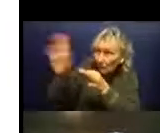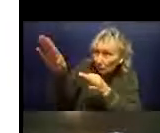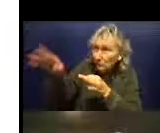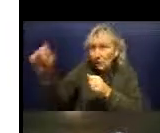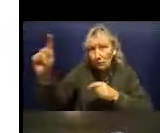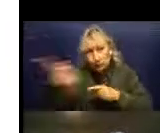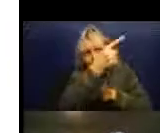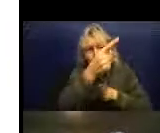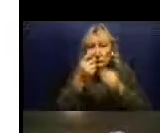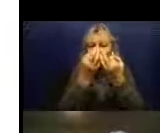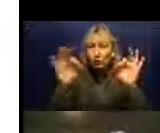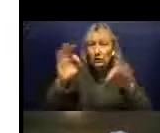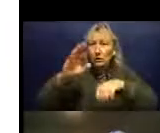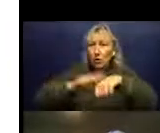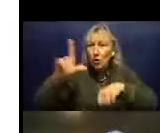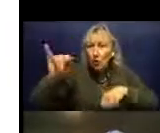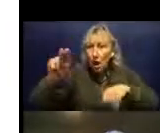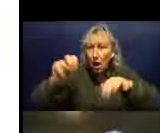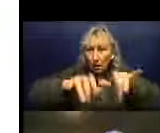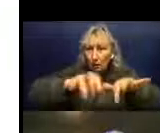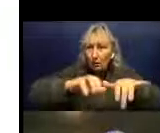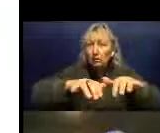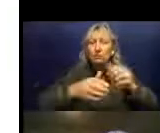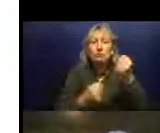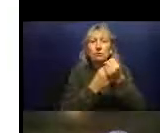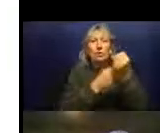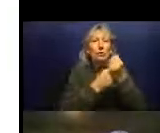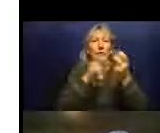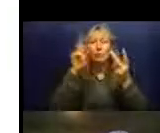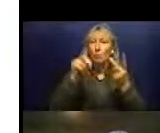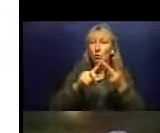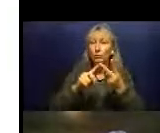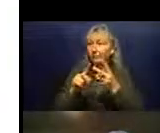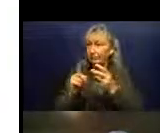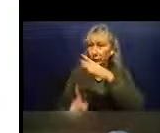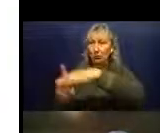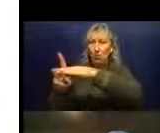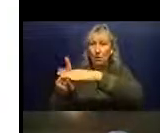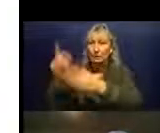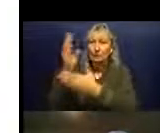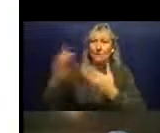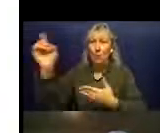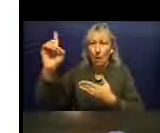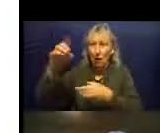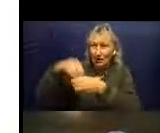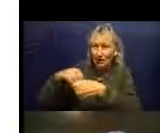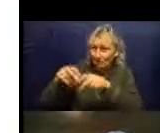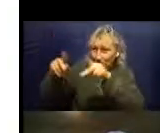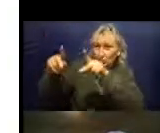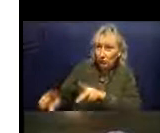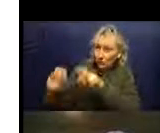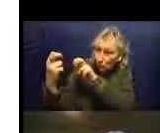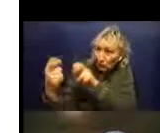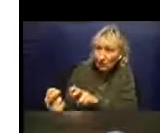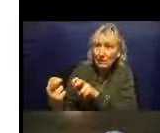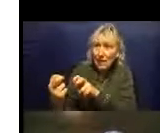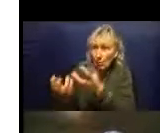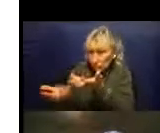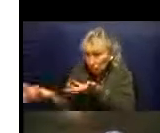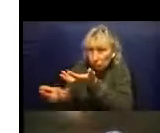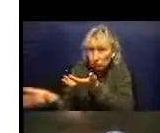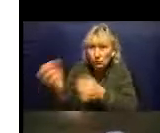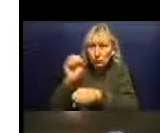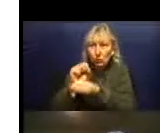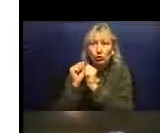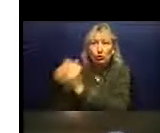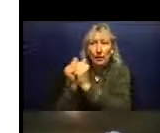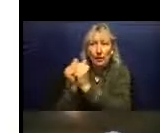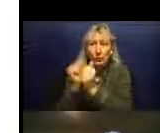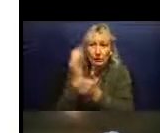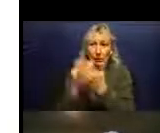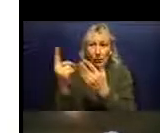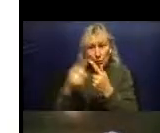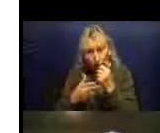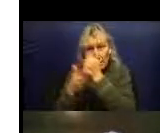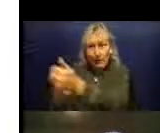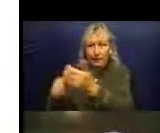But on the other end of the spectrum it's providing the assistance whether it's understanding where you should direct people should they go to a volunteer provider?